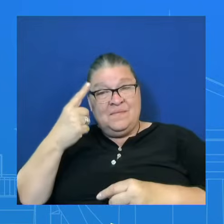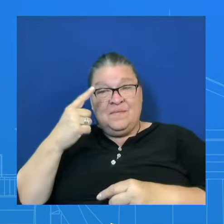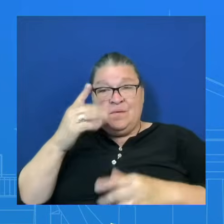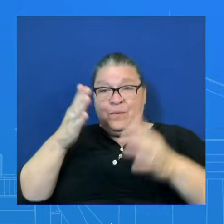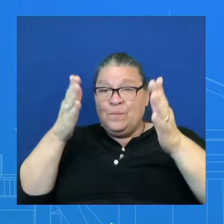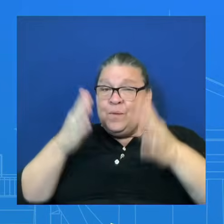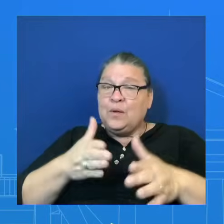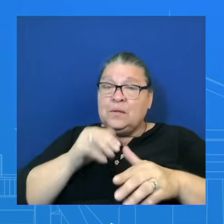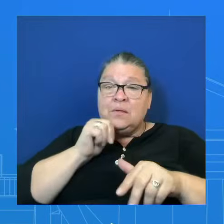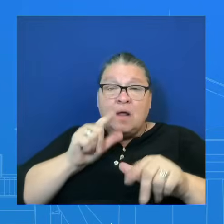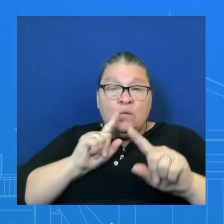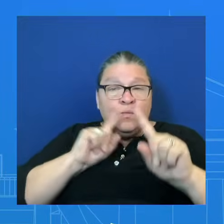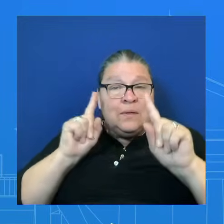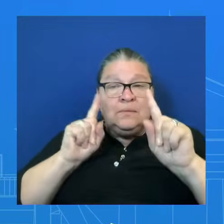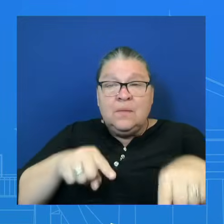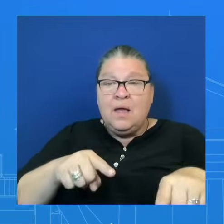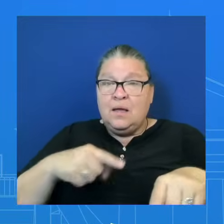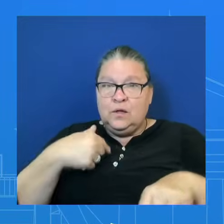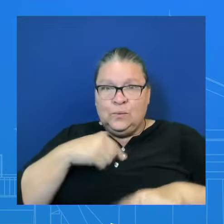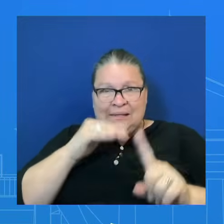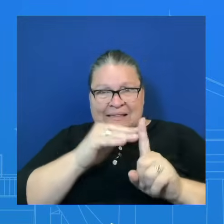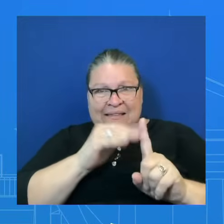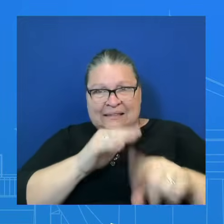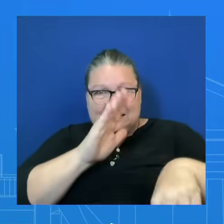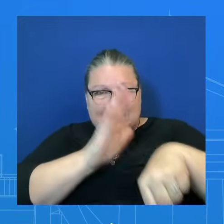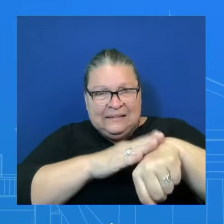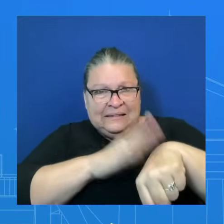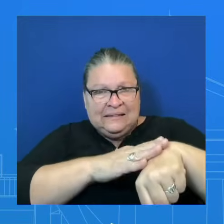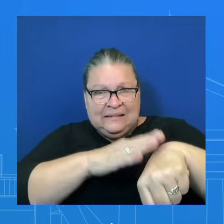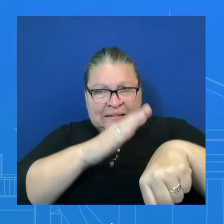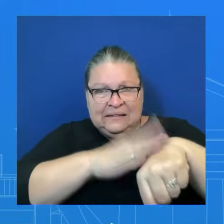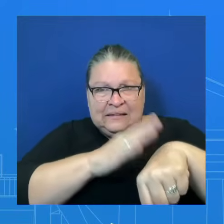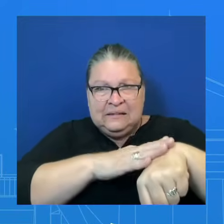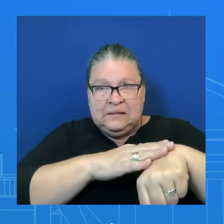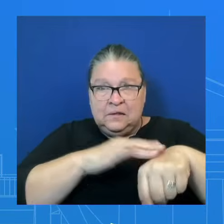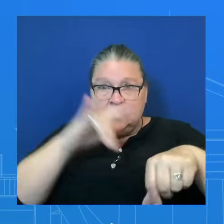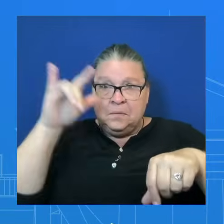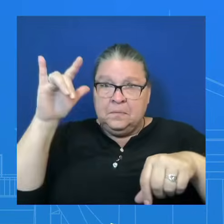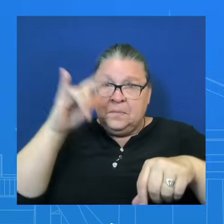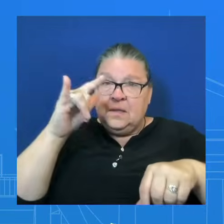and continues on course and speed and altitude to enter restricted airspace,